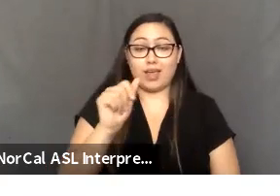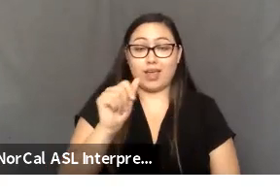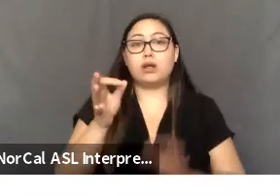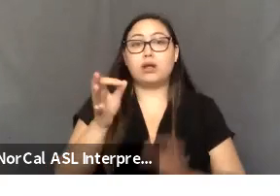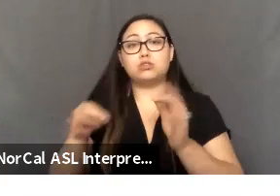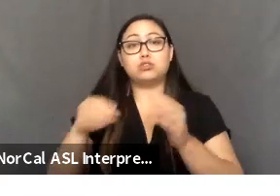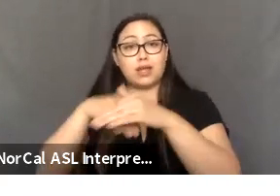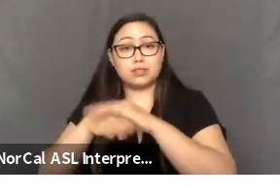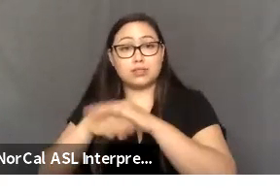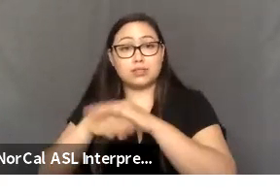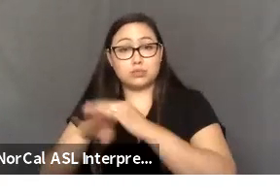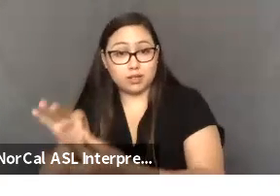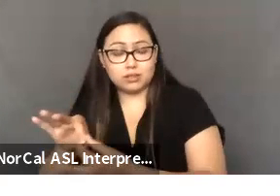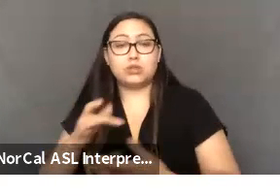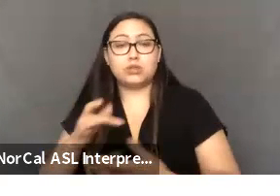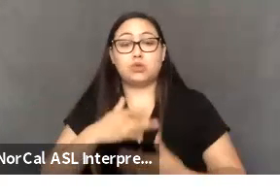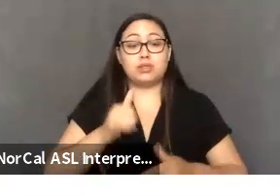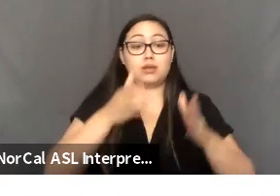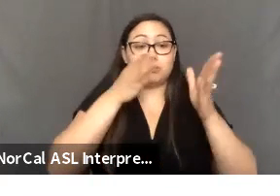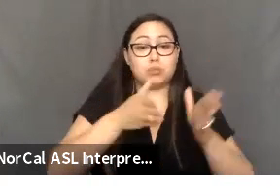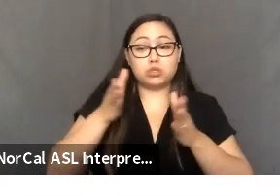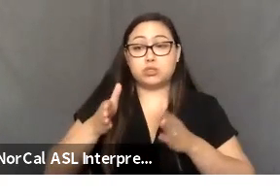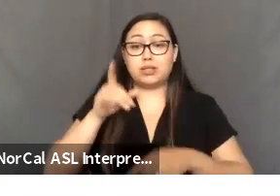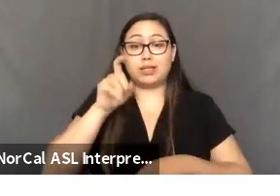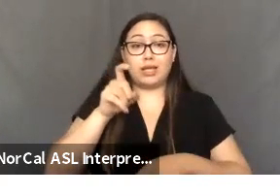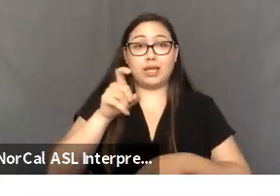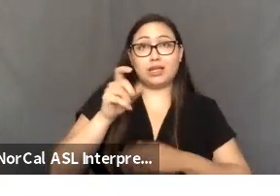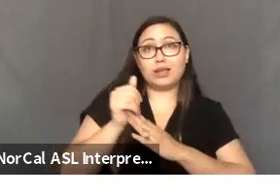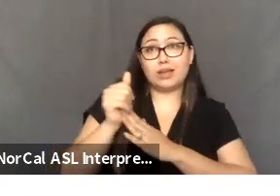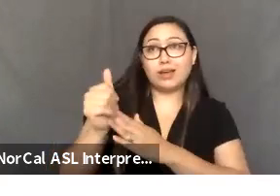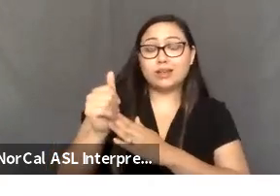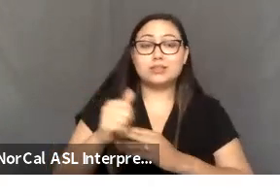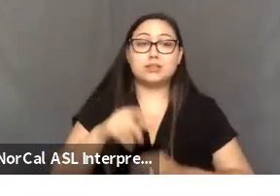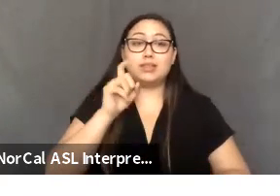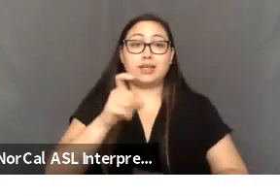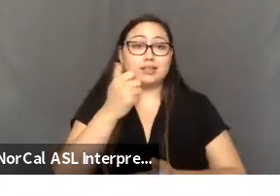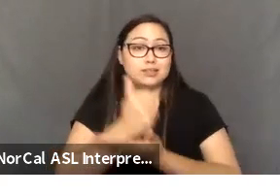related, usually those individuals will come to me for guidance and assistance in resolution.